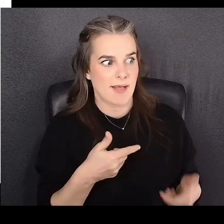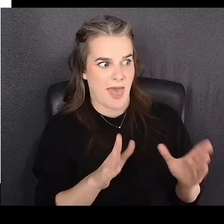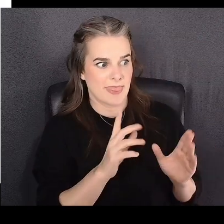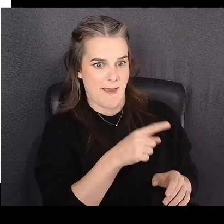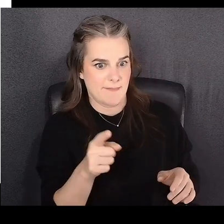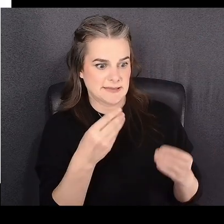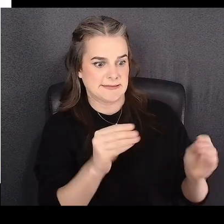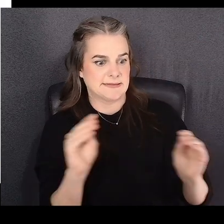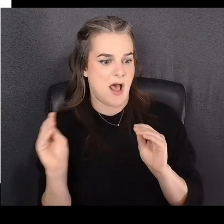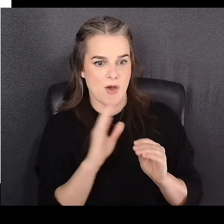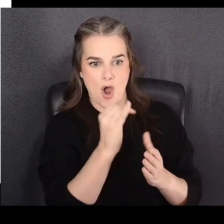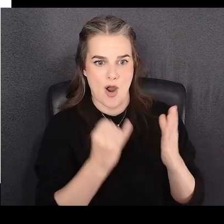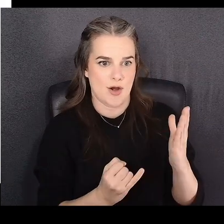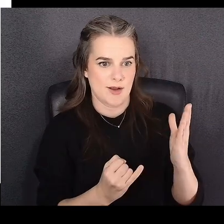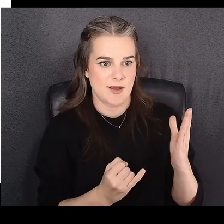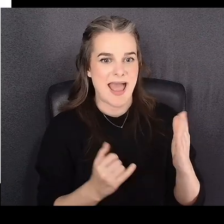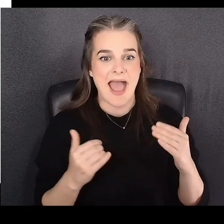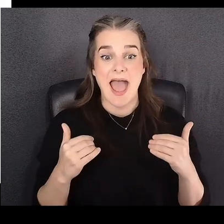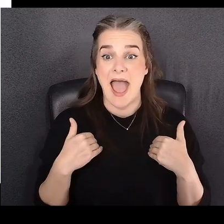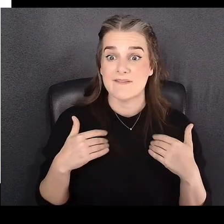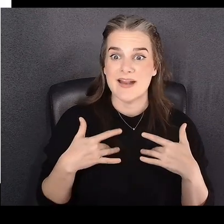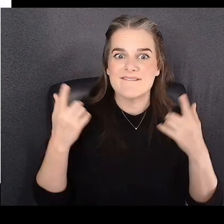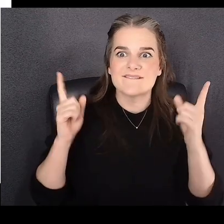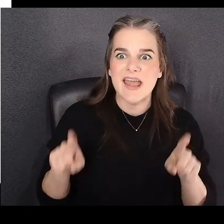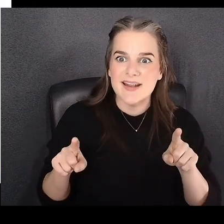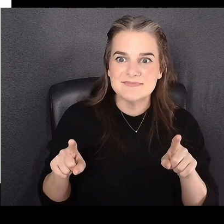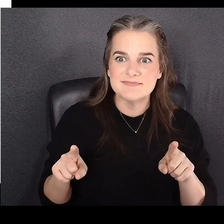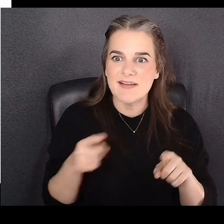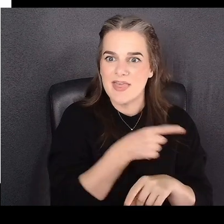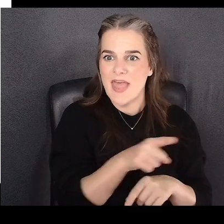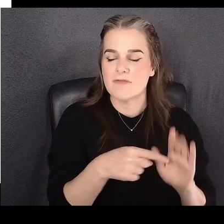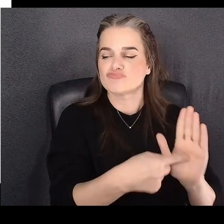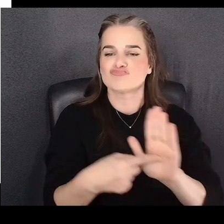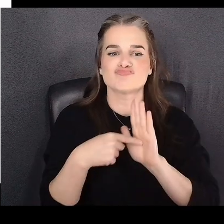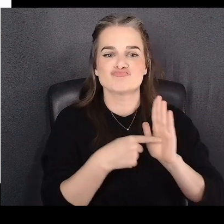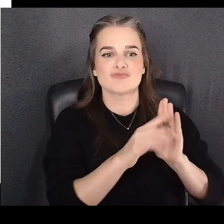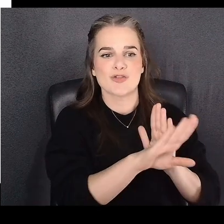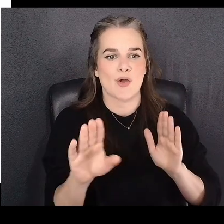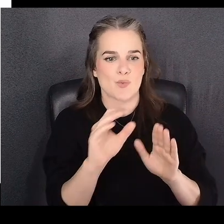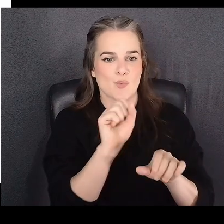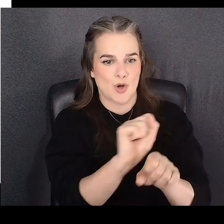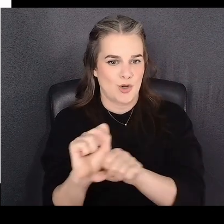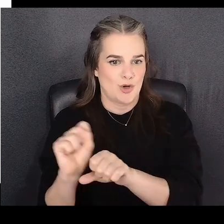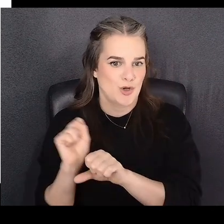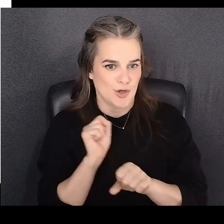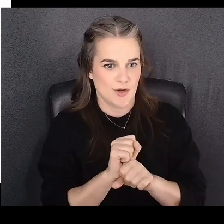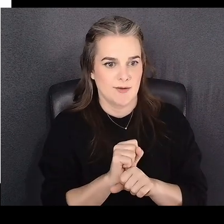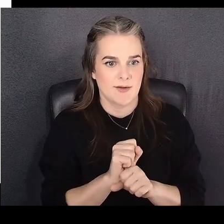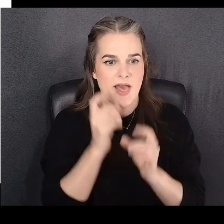and just show off their work. And just thinking of all the ways to do it.